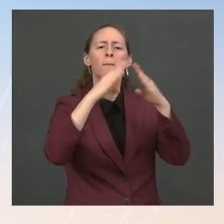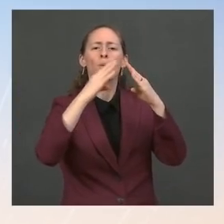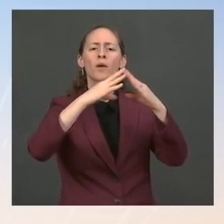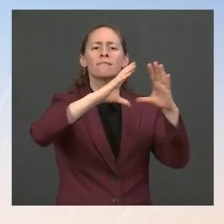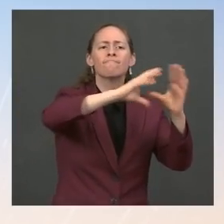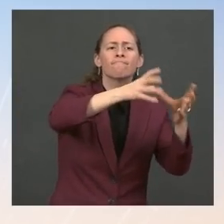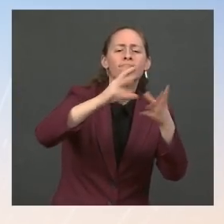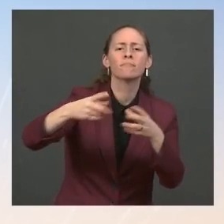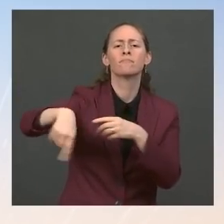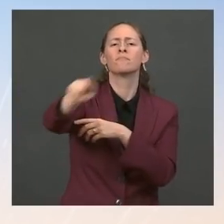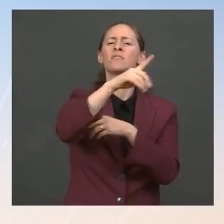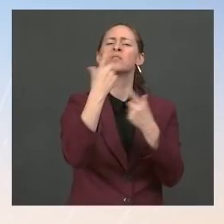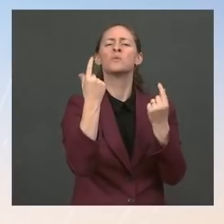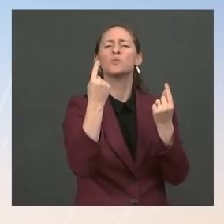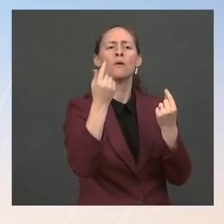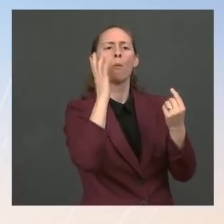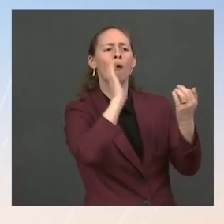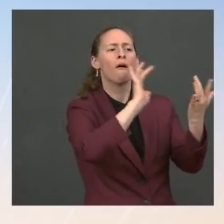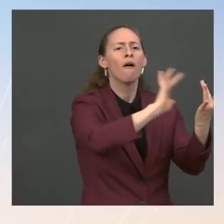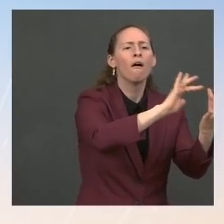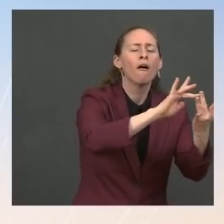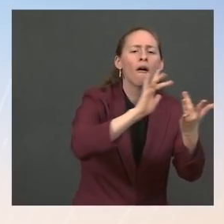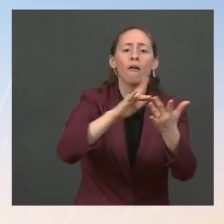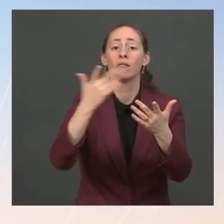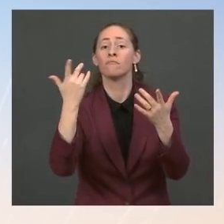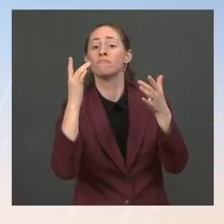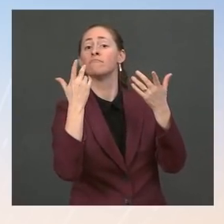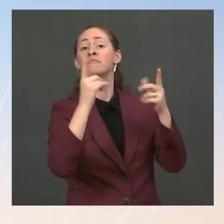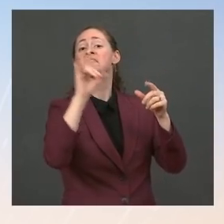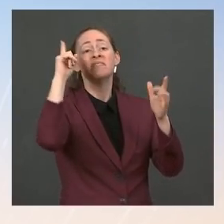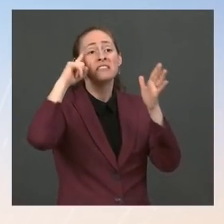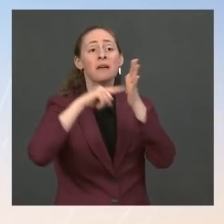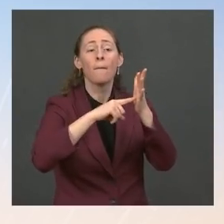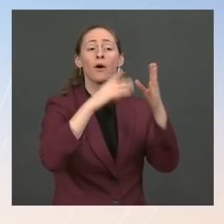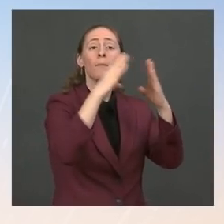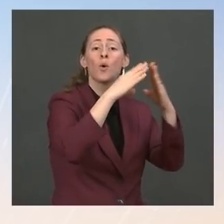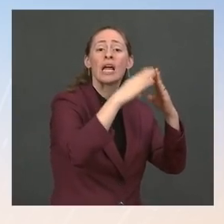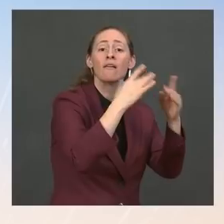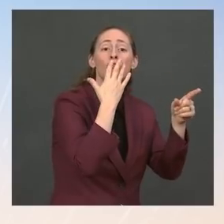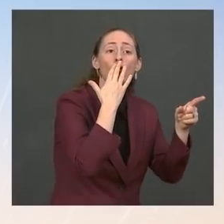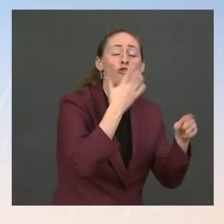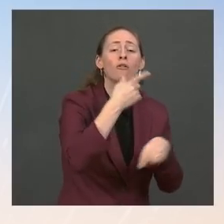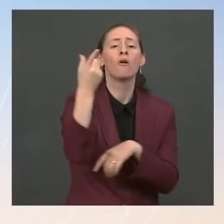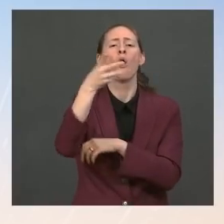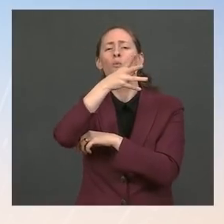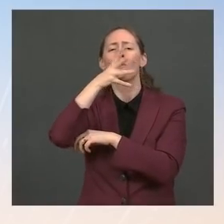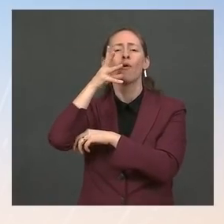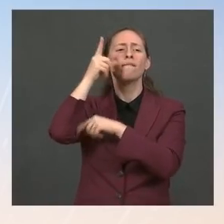and low-income populations. Finally, I would note 99 percent of schools are open for in-person learning,